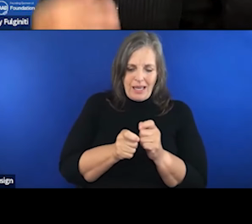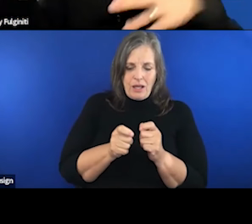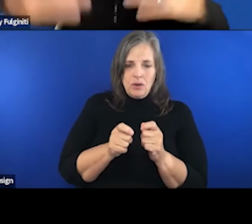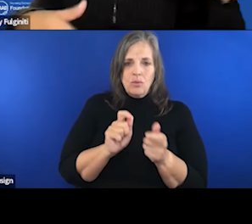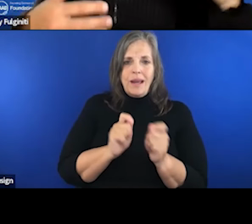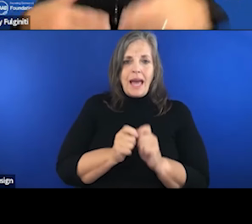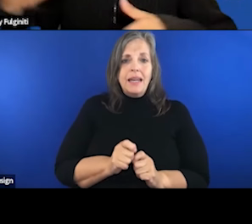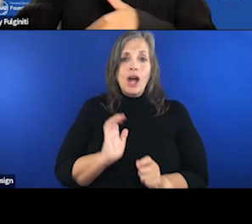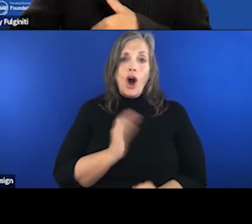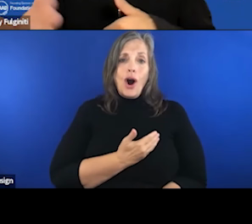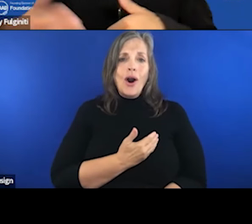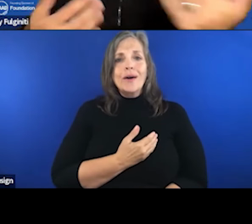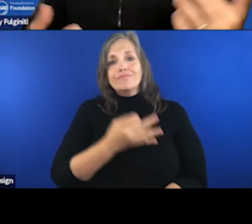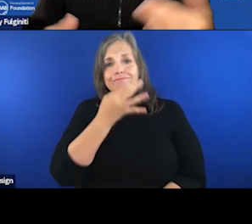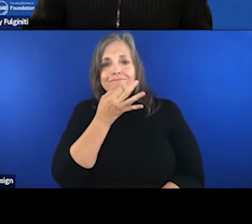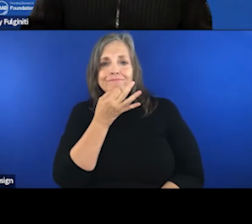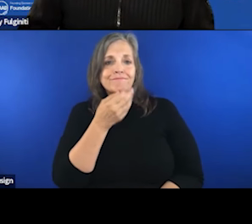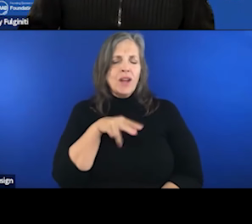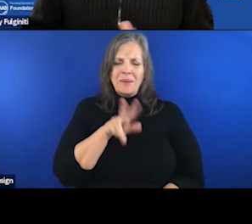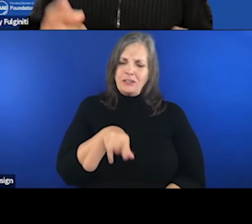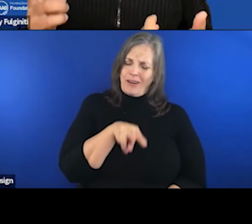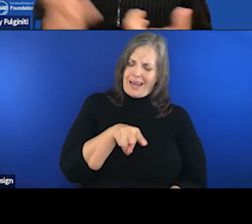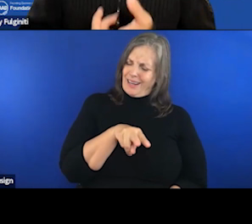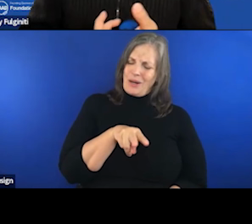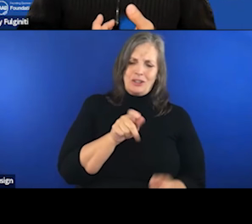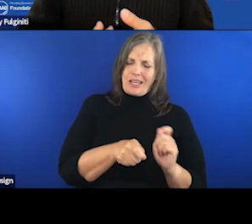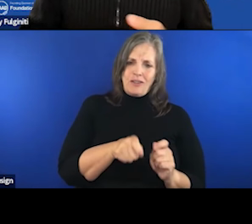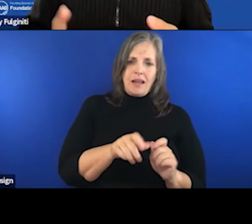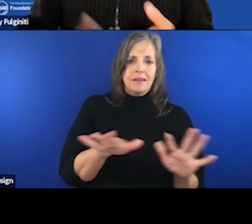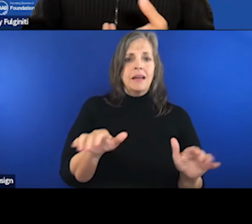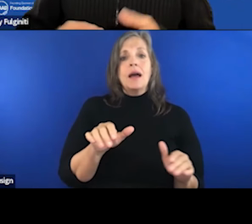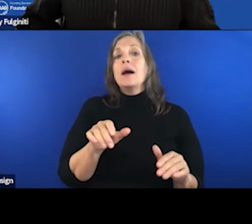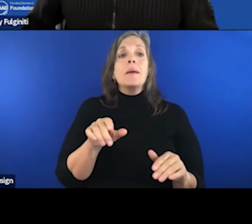let's change this or let's add this whatever right annotations for accessibility it explains